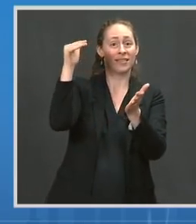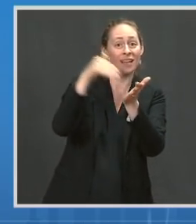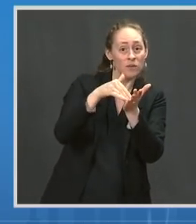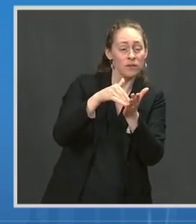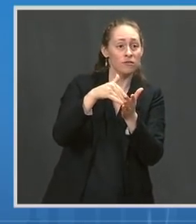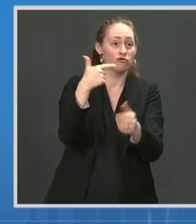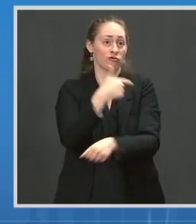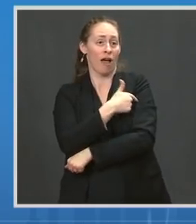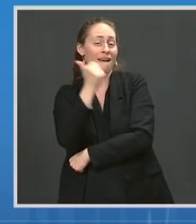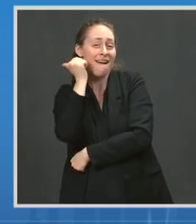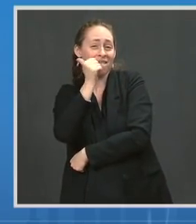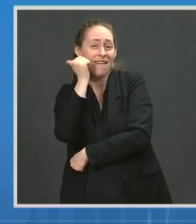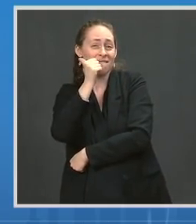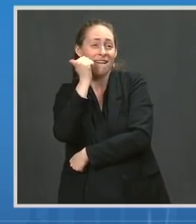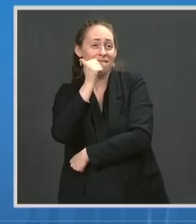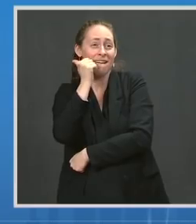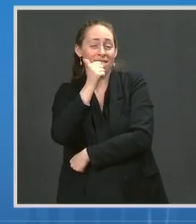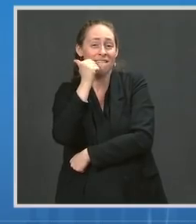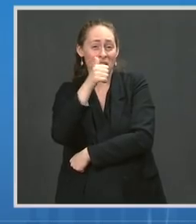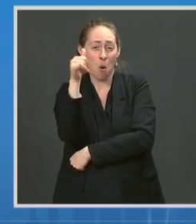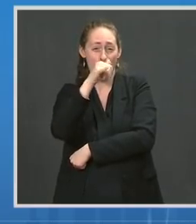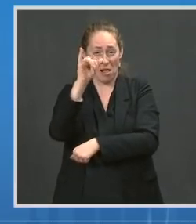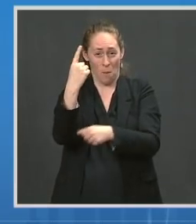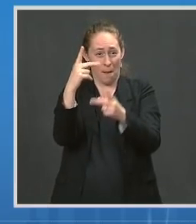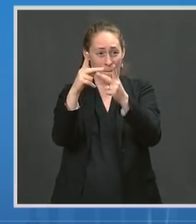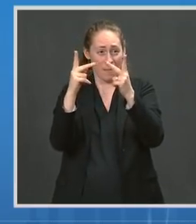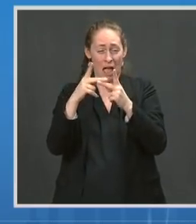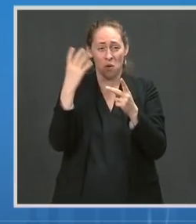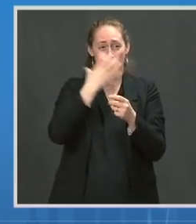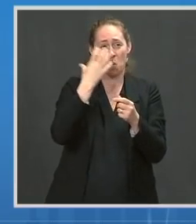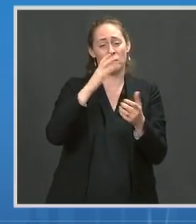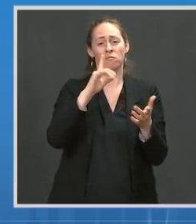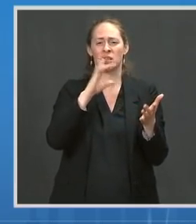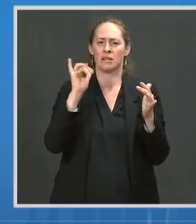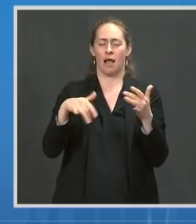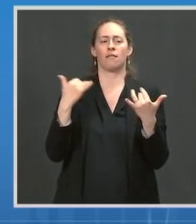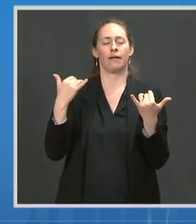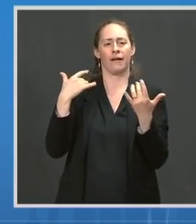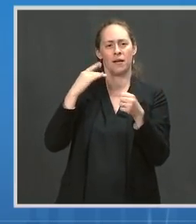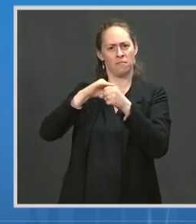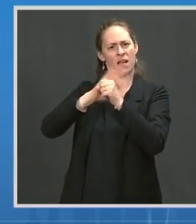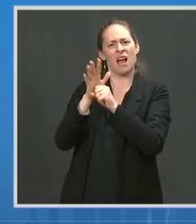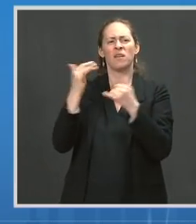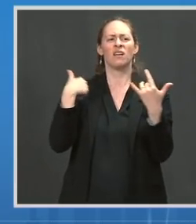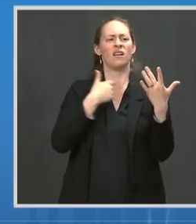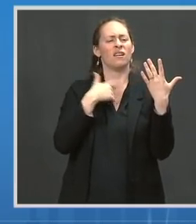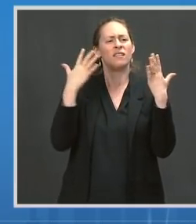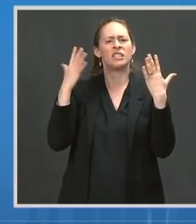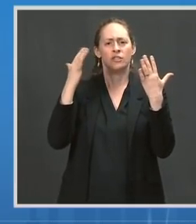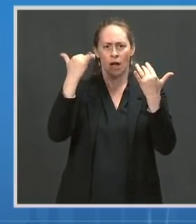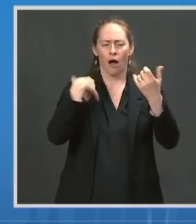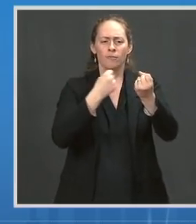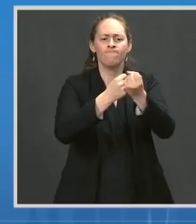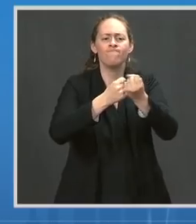We're doing everything we can to put this pandemic behind us, and we stand ready to support states. But, before I turn it to Dr. Walensky,